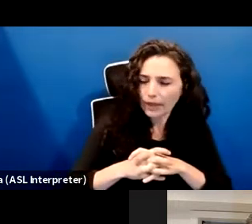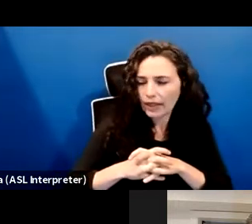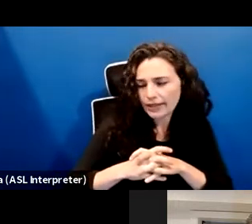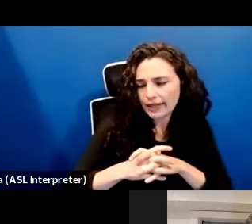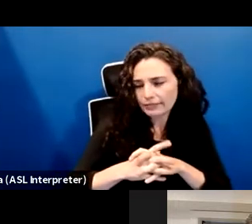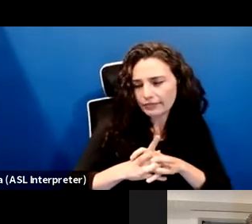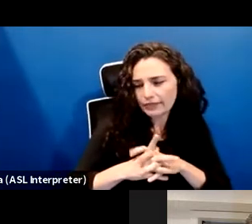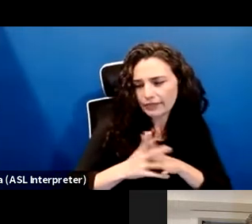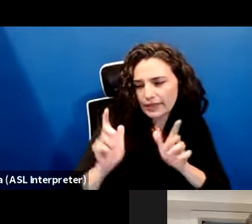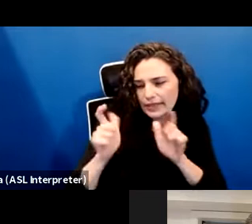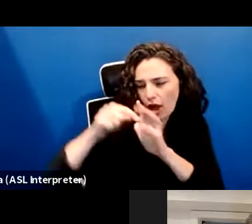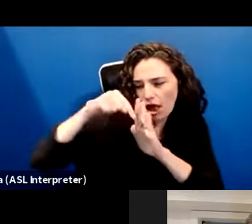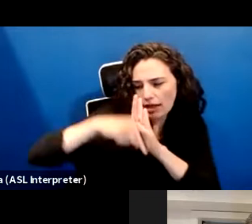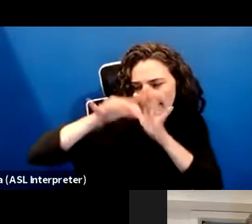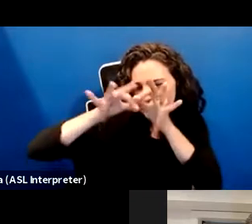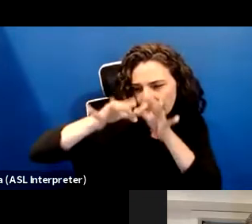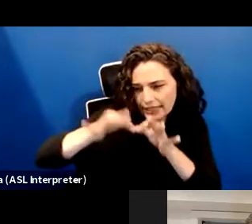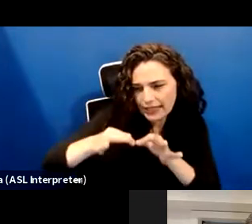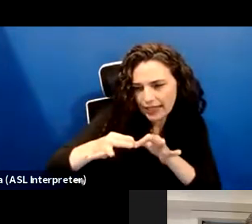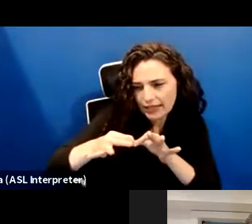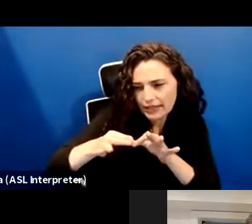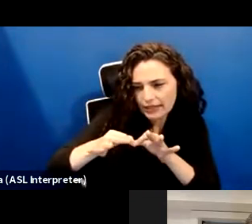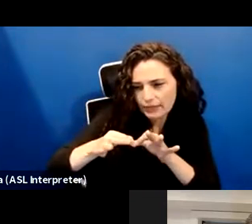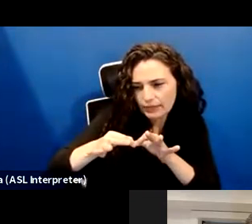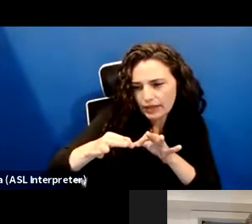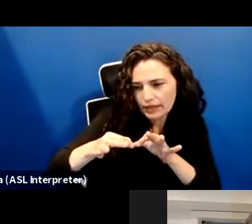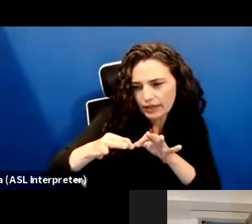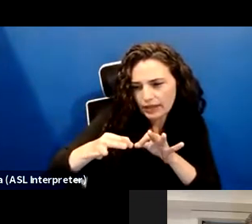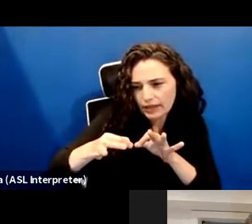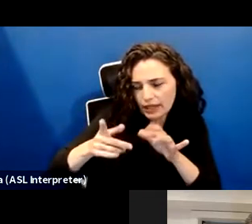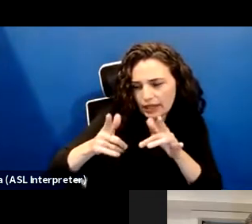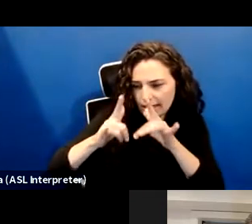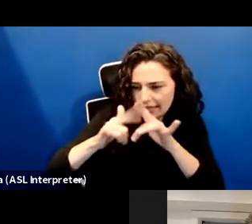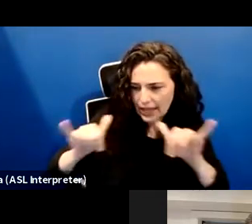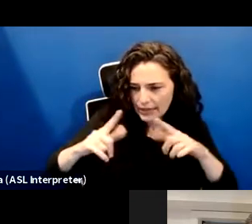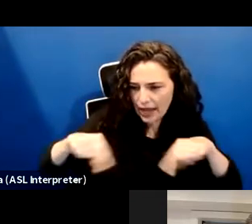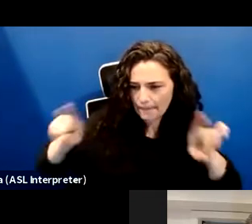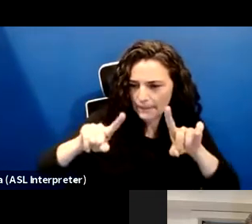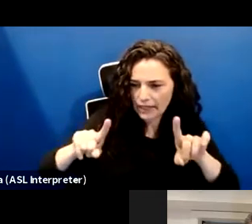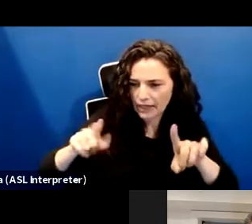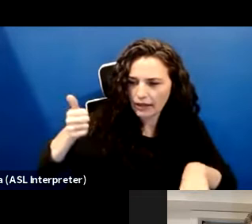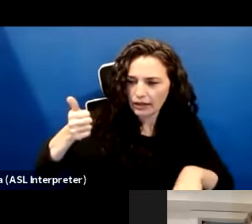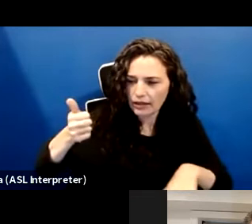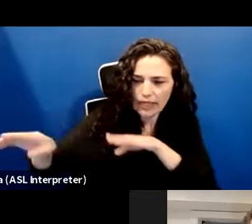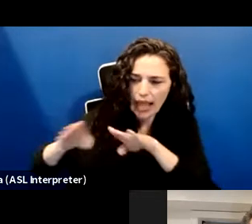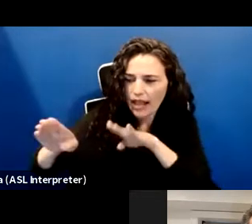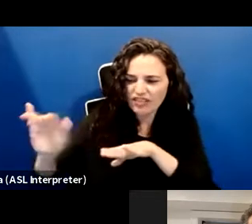and then they have this minute where they can be themselves, released from that burden and just be, you know, in life.